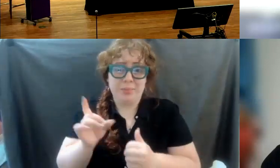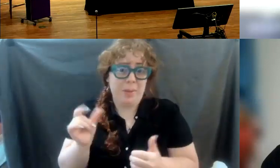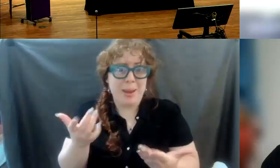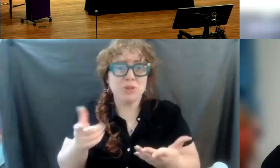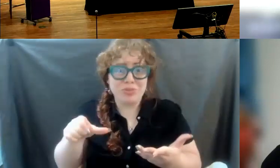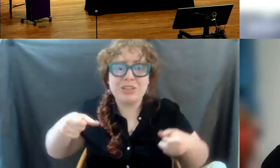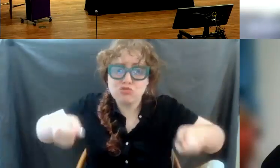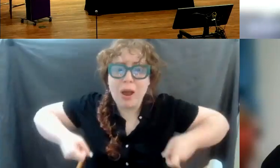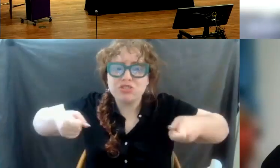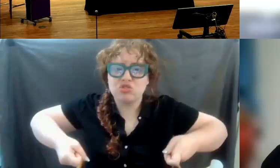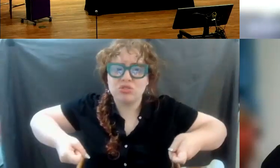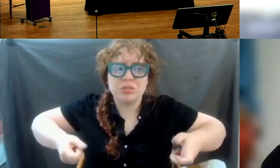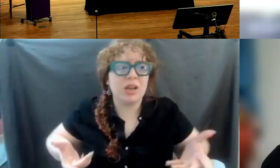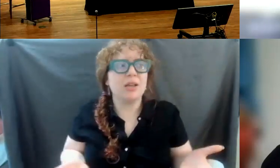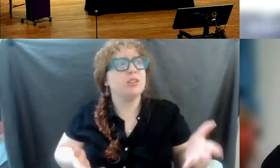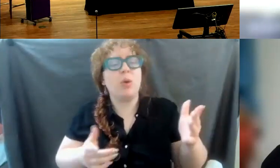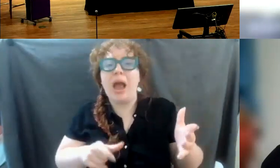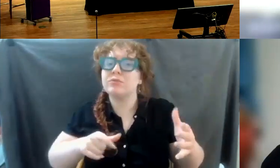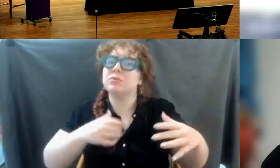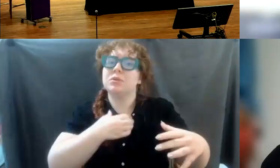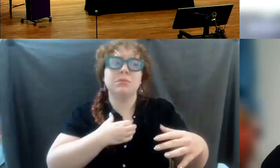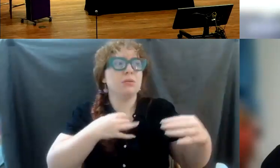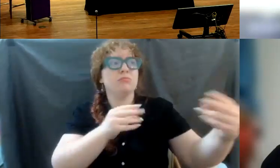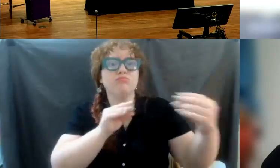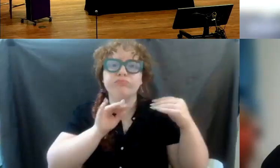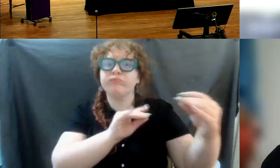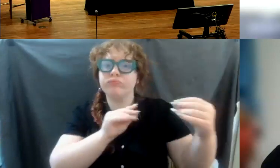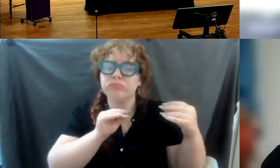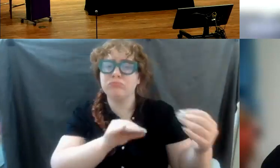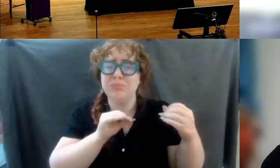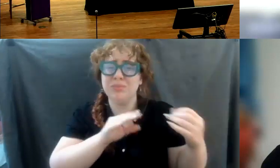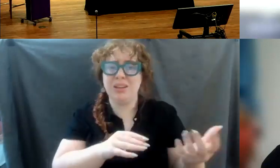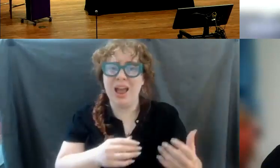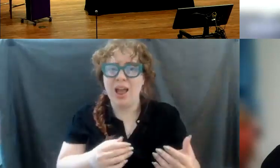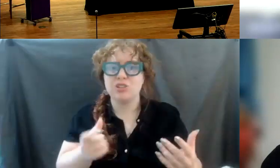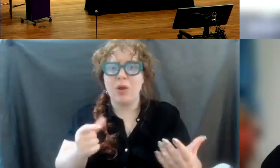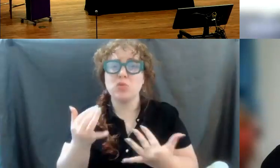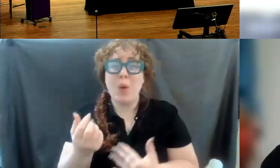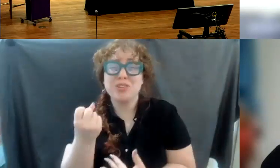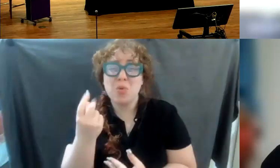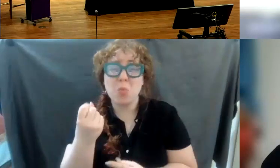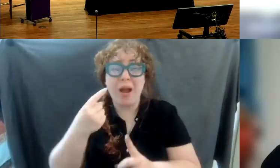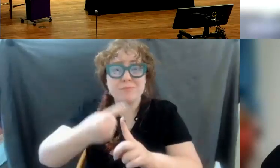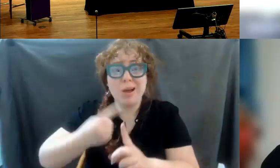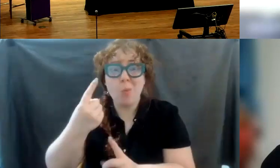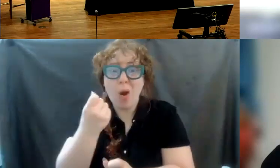You have to go to a 12 month system just to even get there. And you and you still won't get it at the end because they have so many